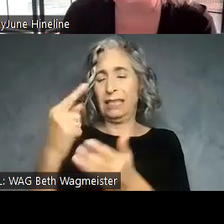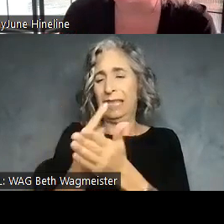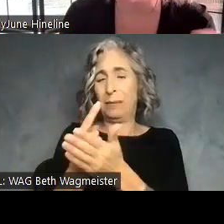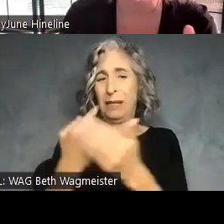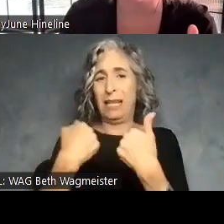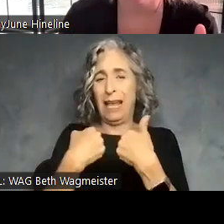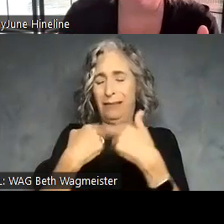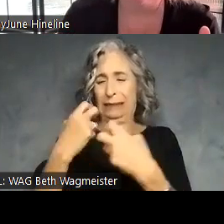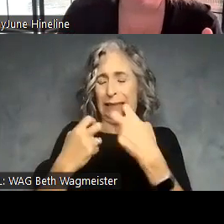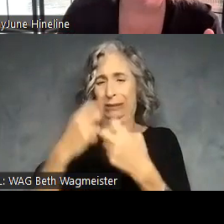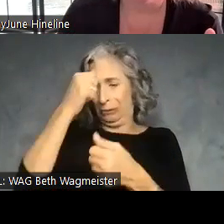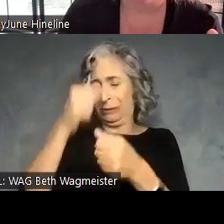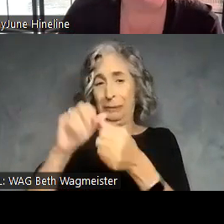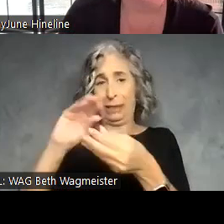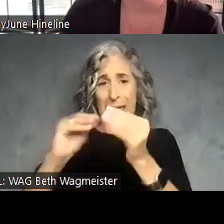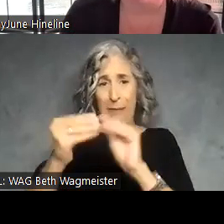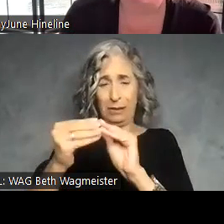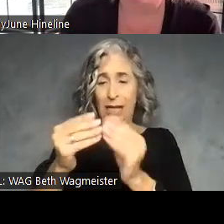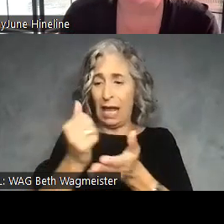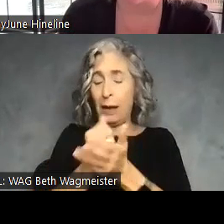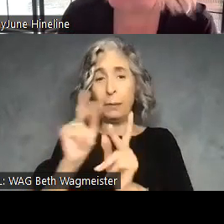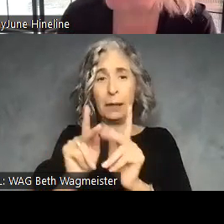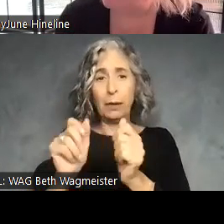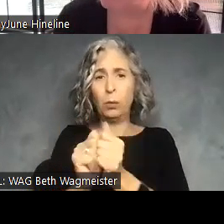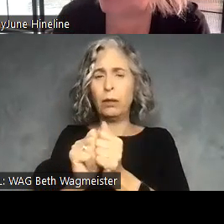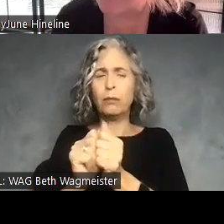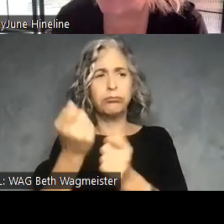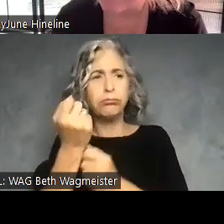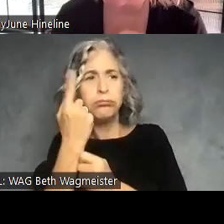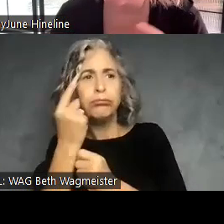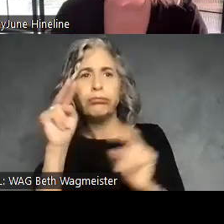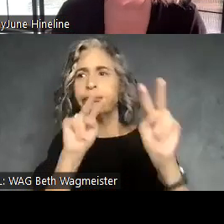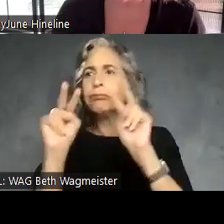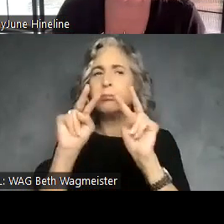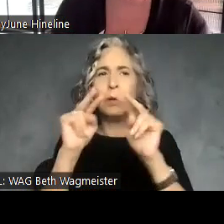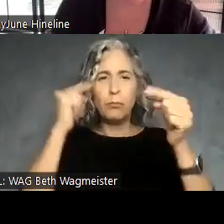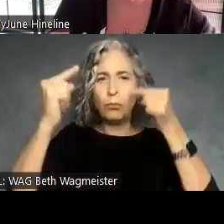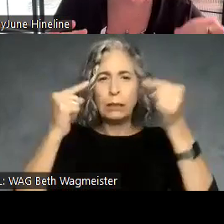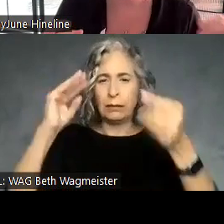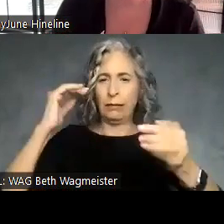criteria benefit? Well, it benefits people with cognitive issues relating to memory. This